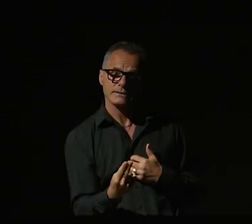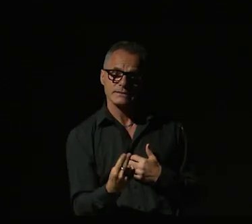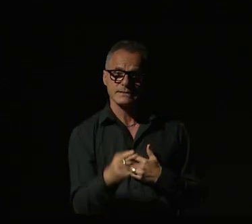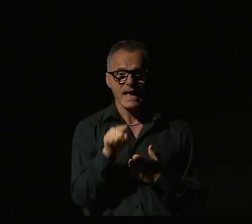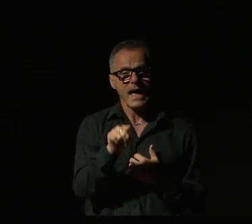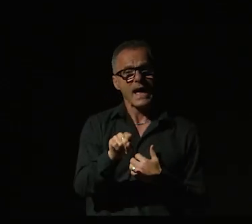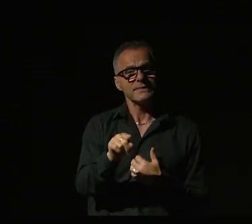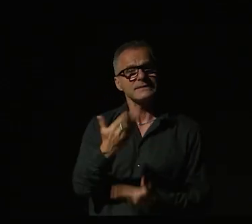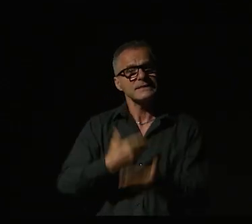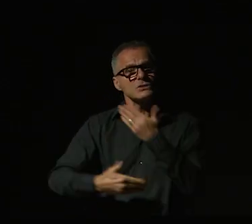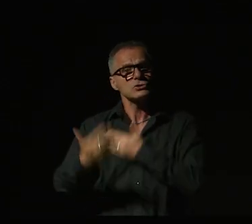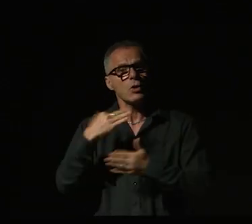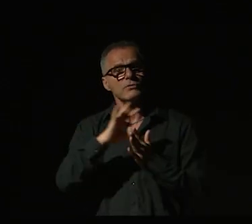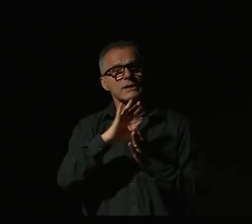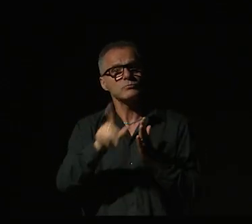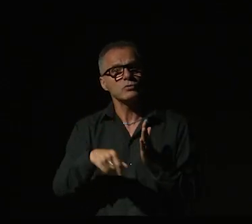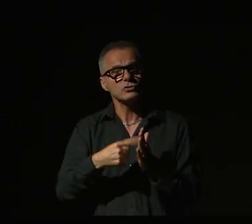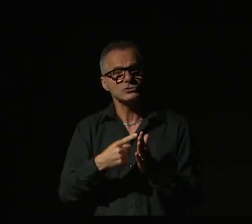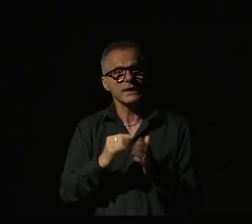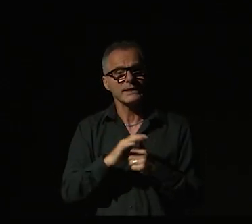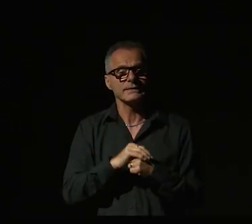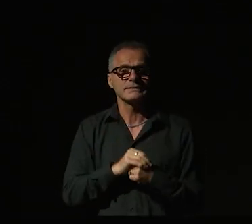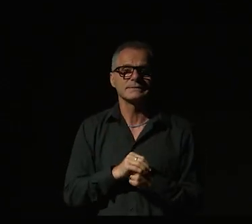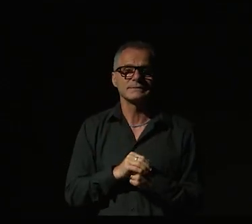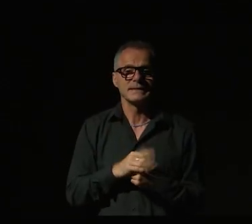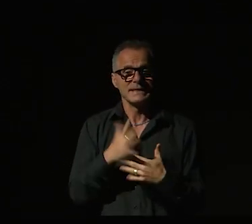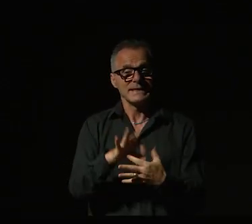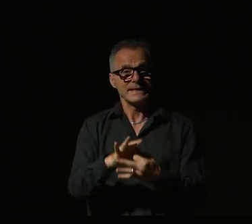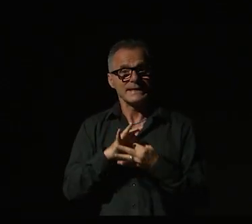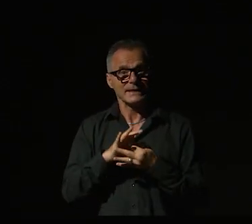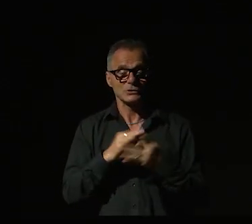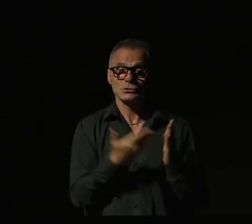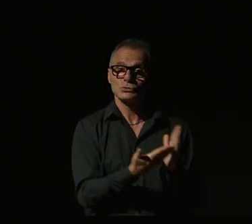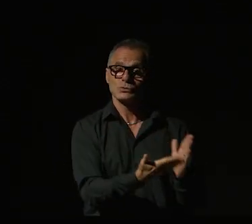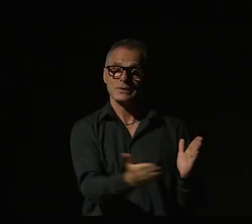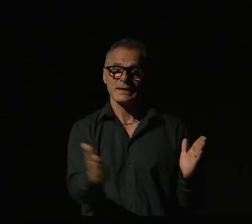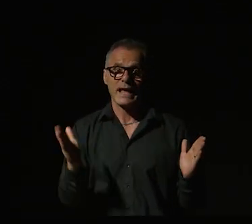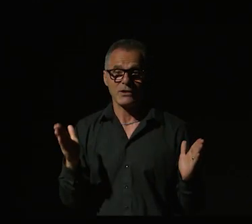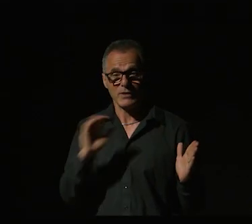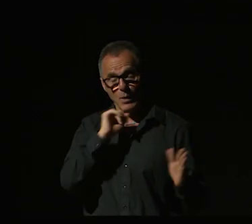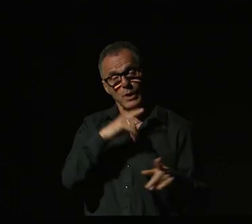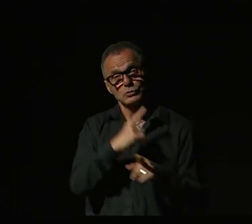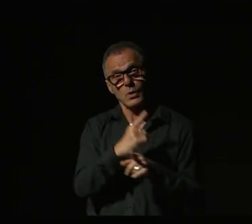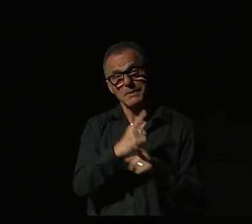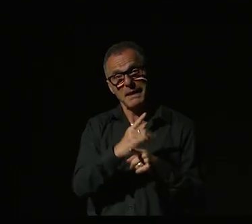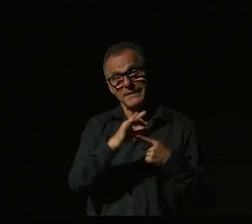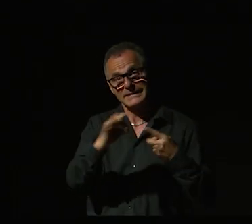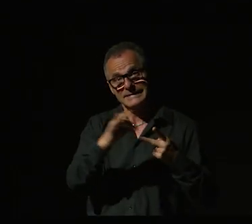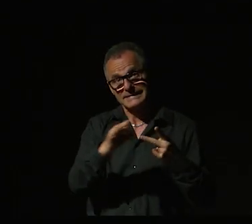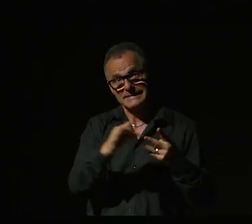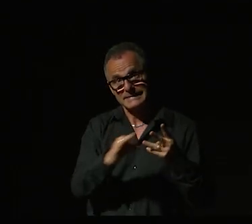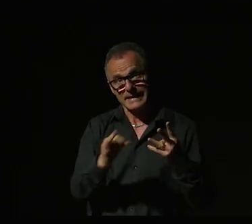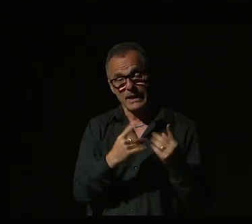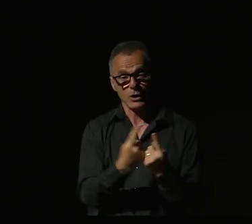the fresco project that was associated with Farnese Gallery, I'm going to talk about all of these details as well. And the Room 1 display,